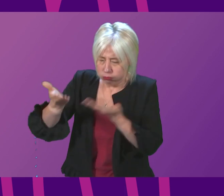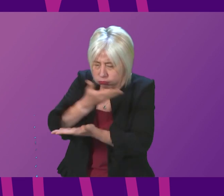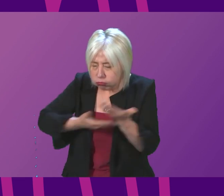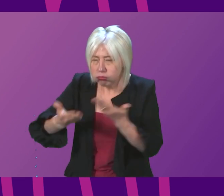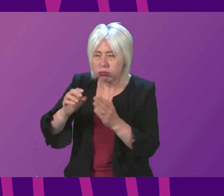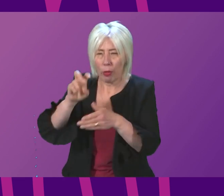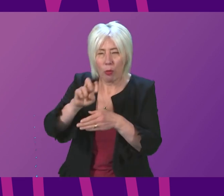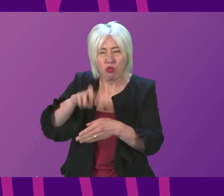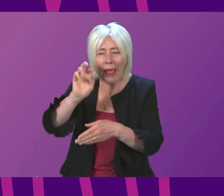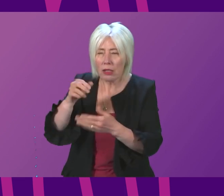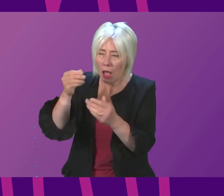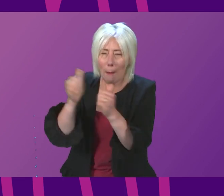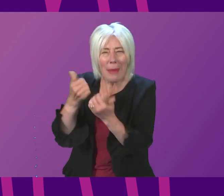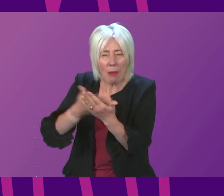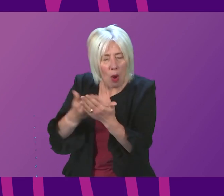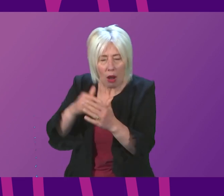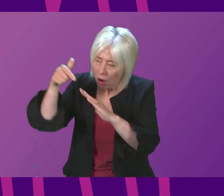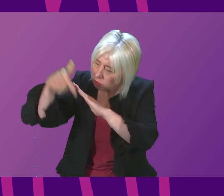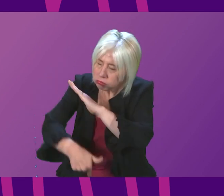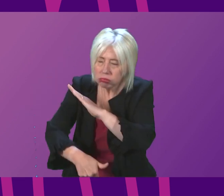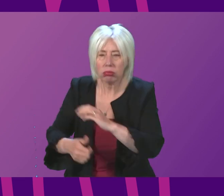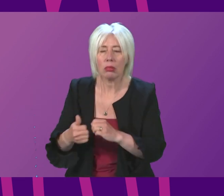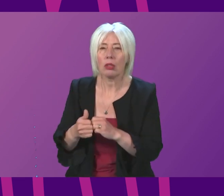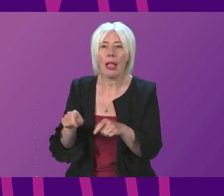It is also very likely that the UK Government’s action will end discussions across a range